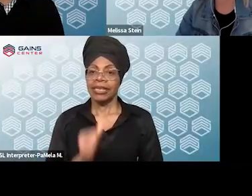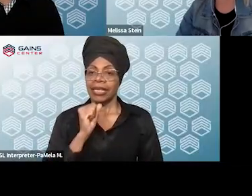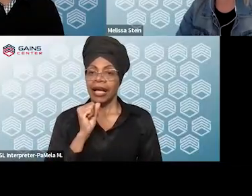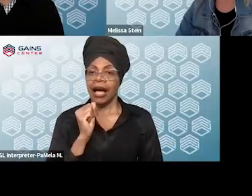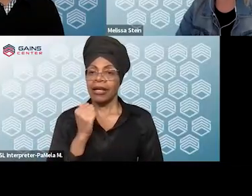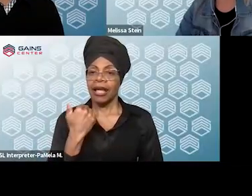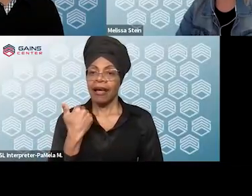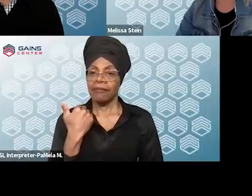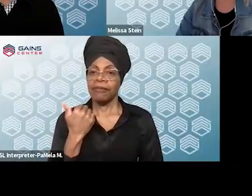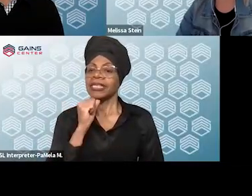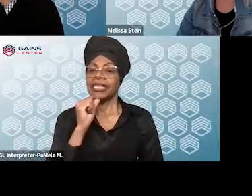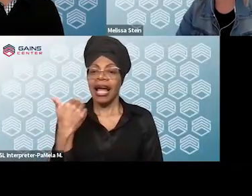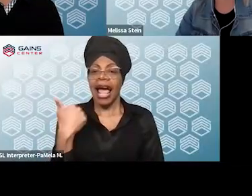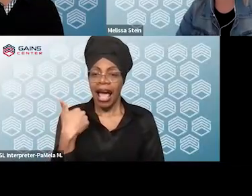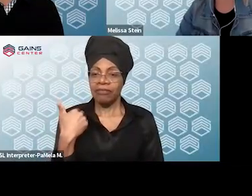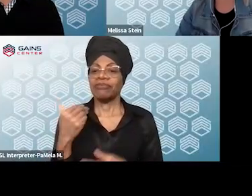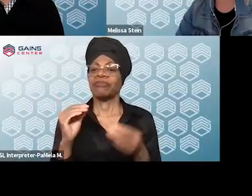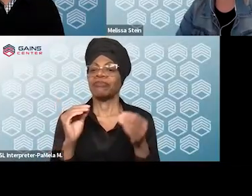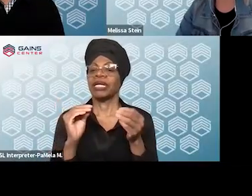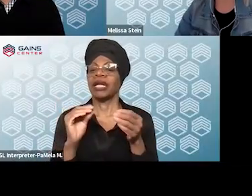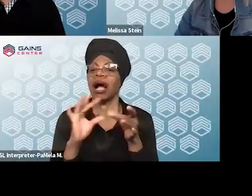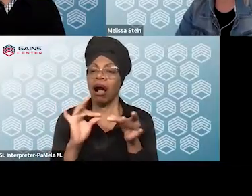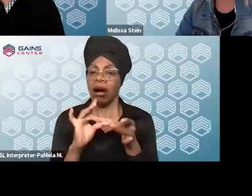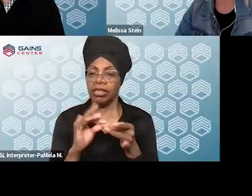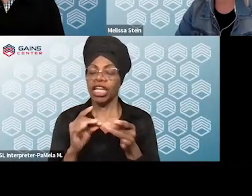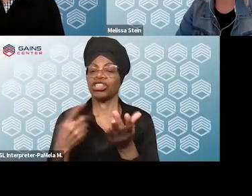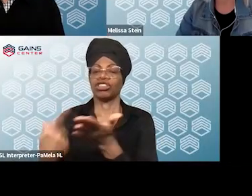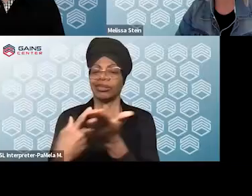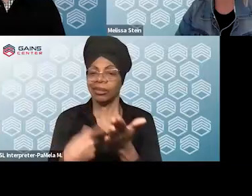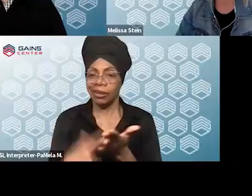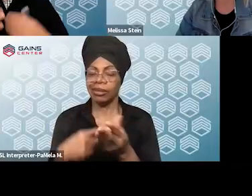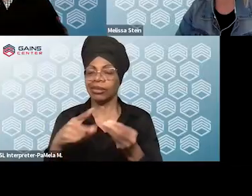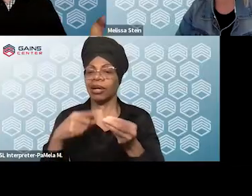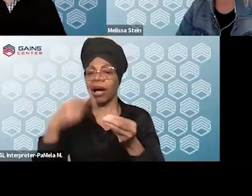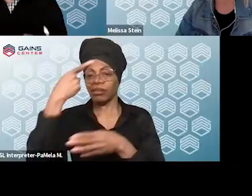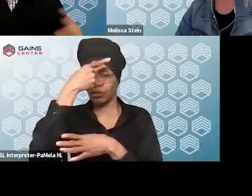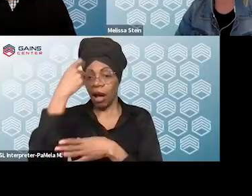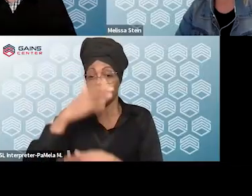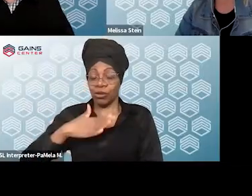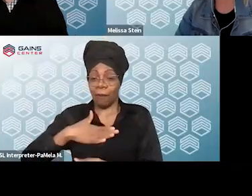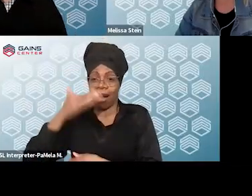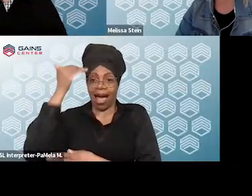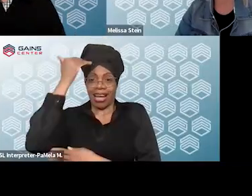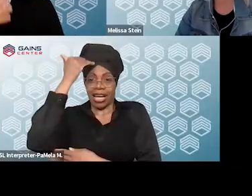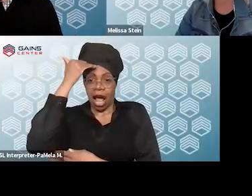about trauma and drug testing prior, to my knowledge, at least in the literature,